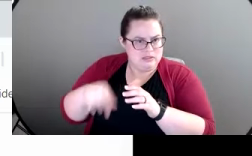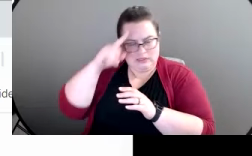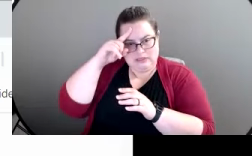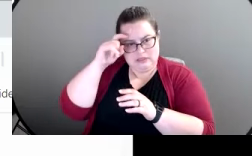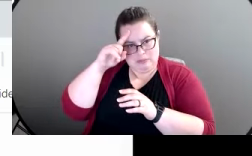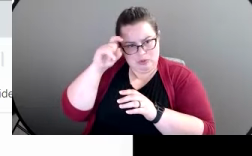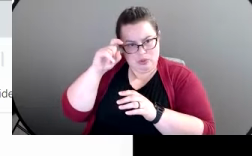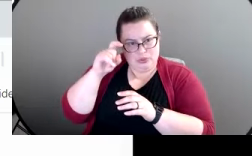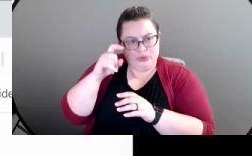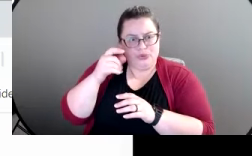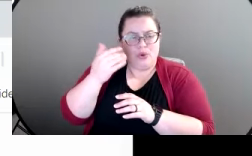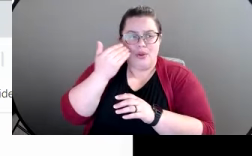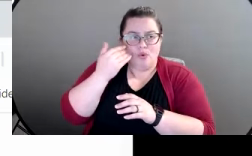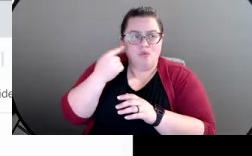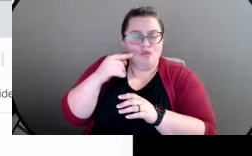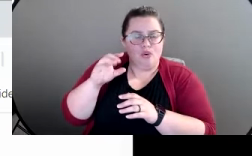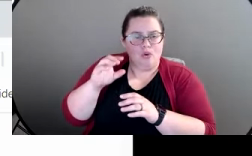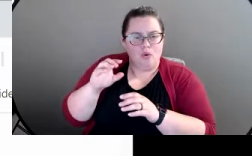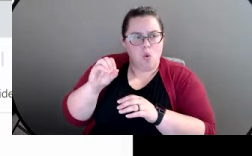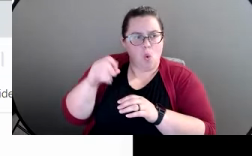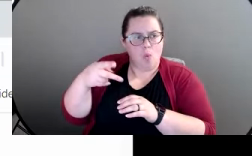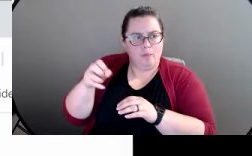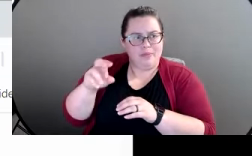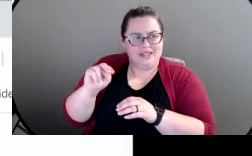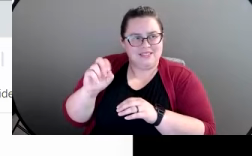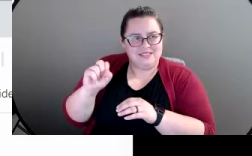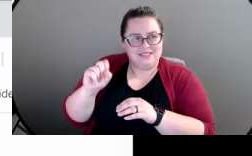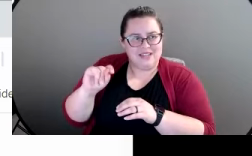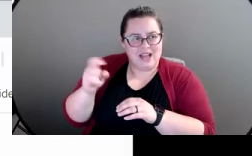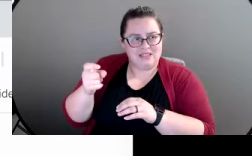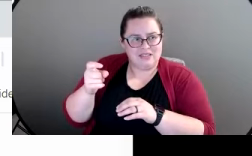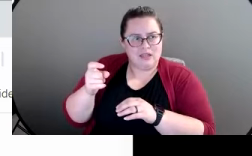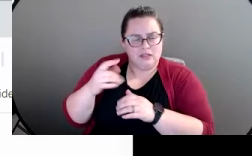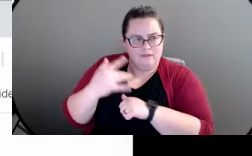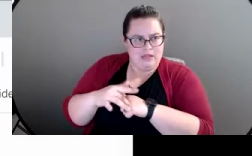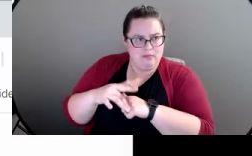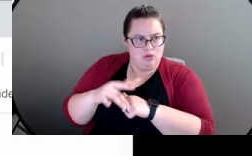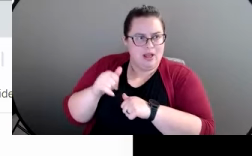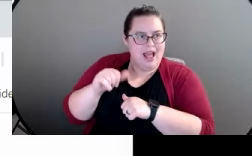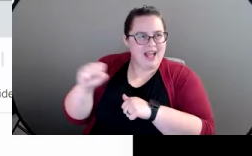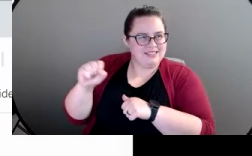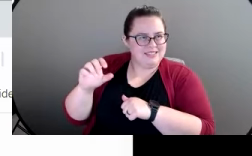So I know for the OpenStax, there is the available as assignable. I'm wondering if there's any other.